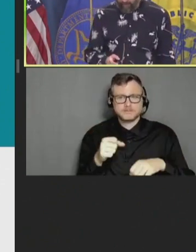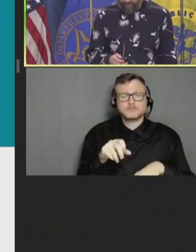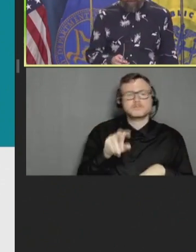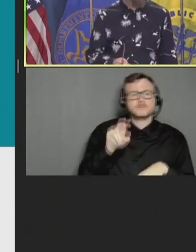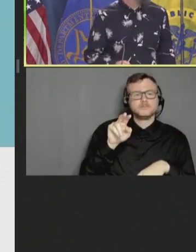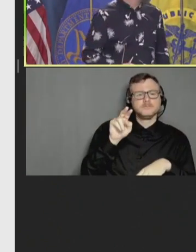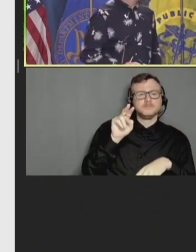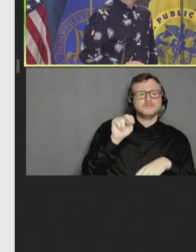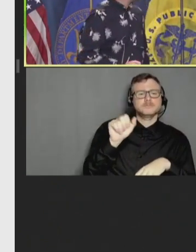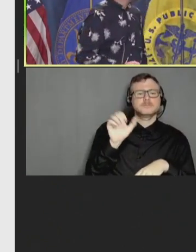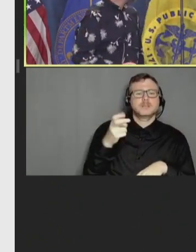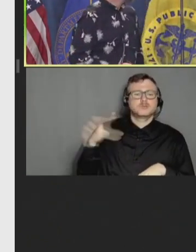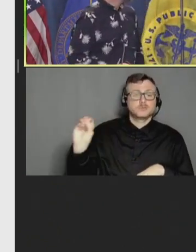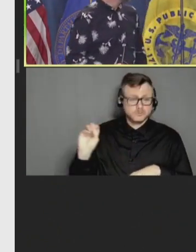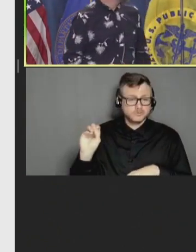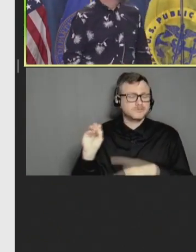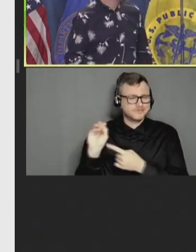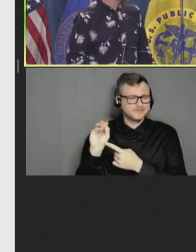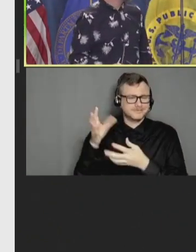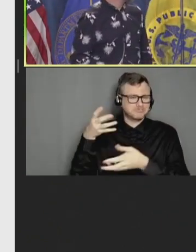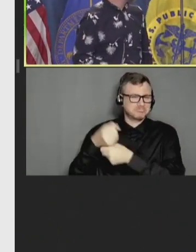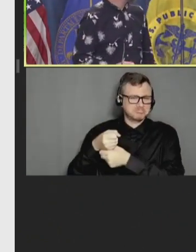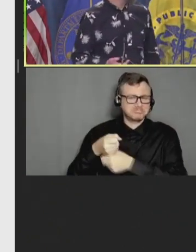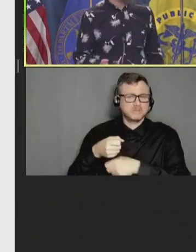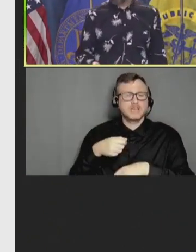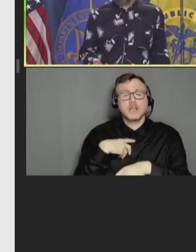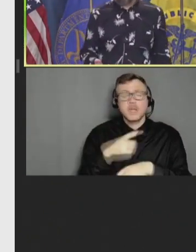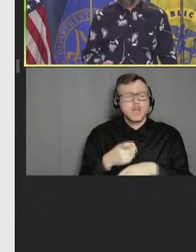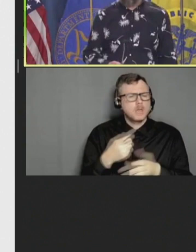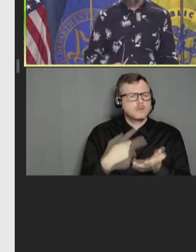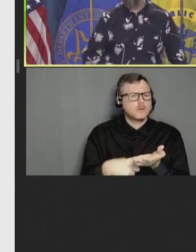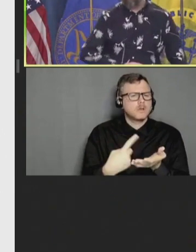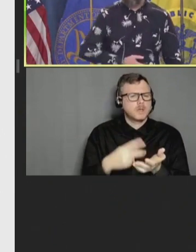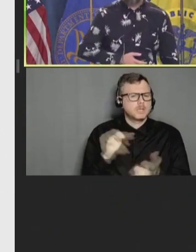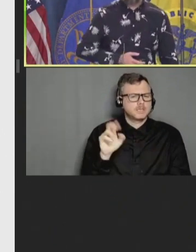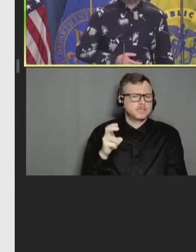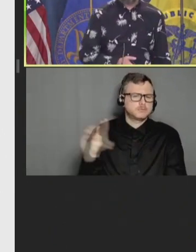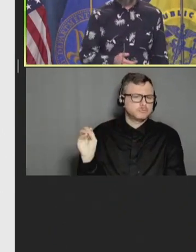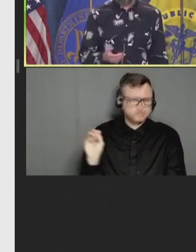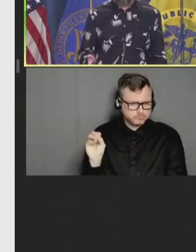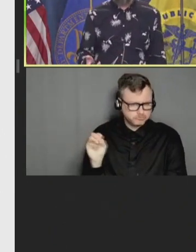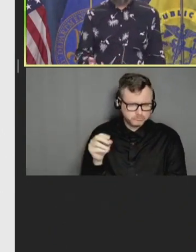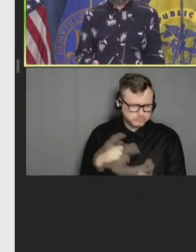So, I'm here to talk with you today about NACCHO, just to kind of level set with everyone.